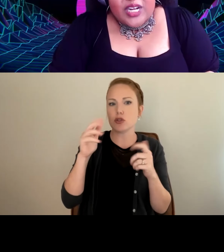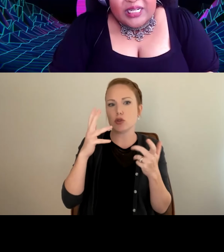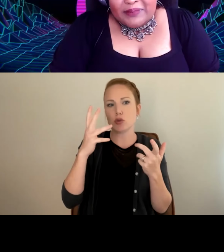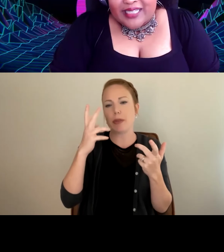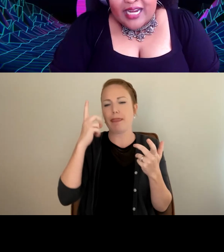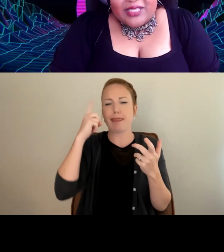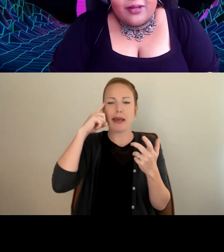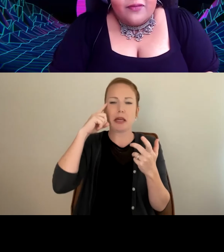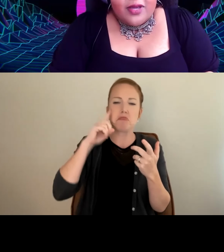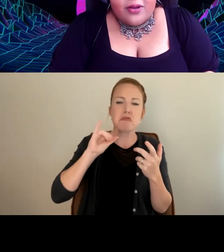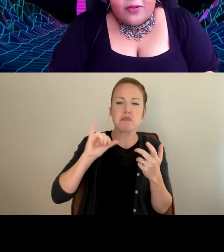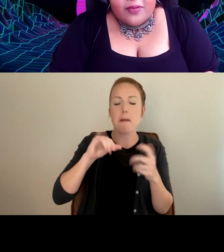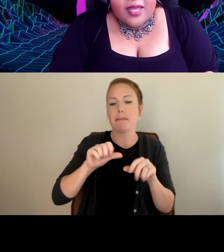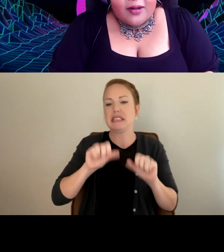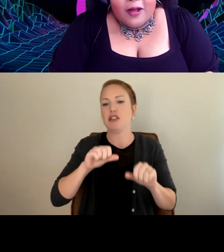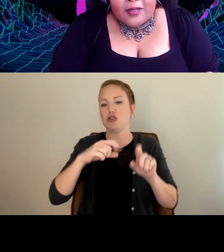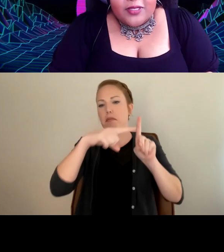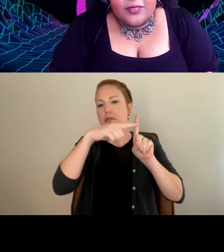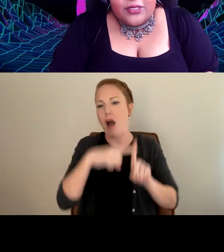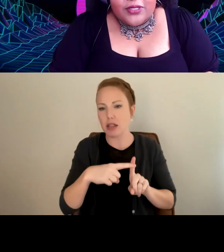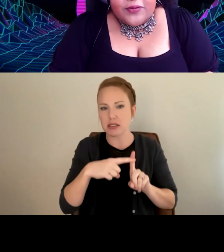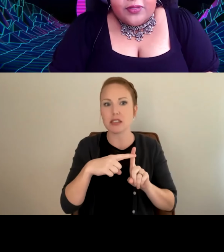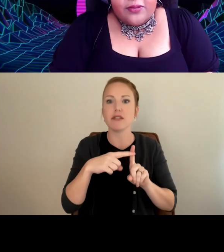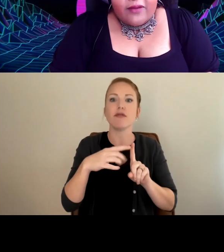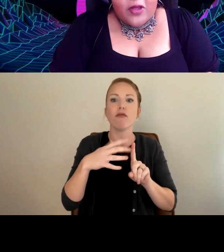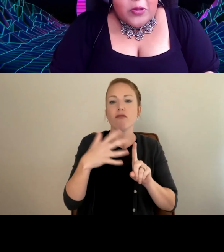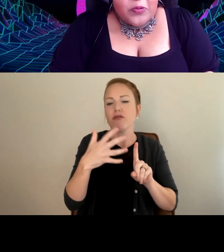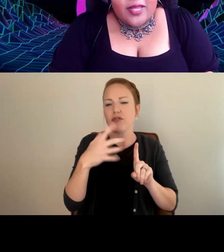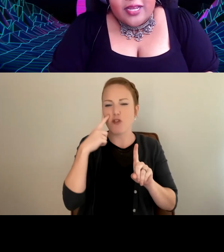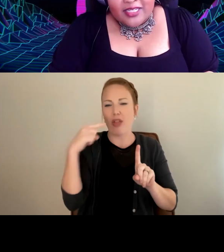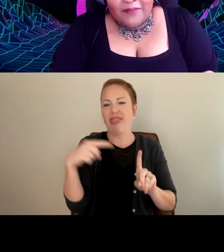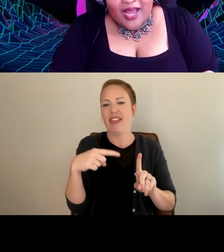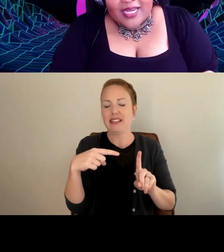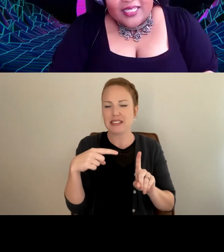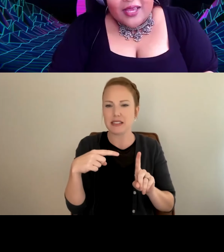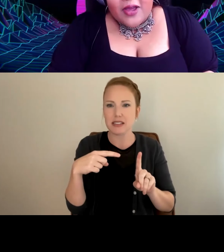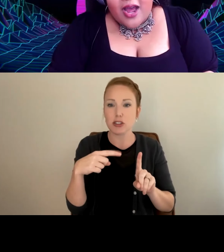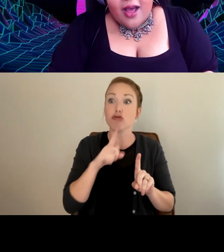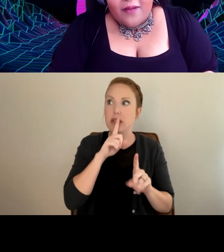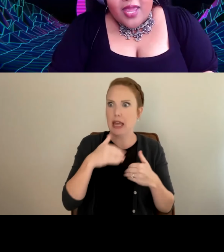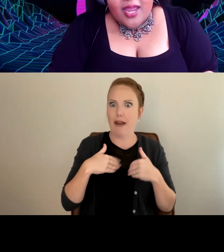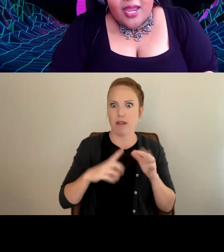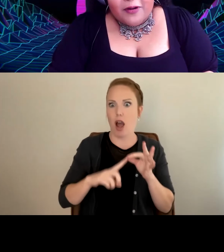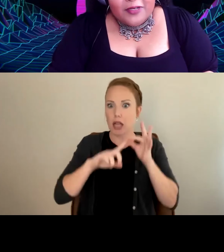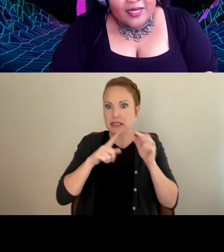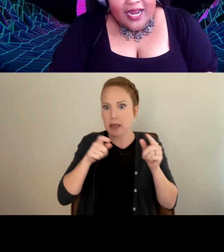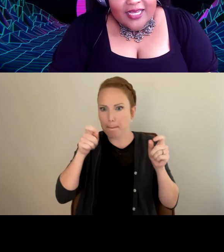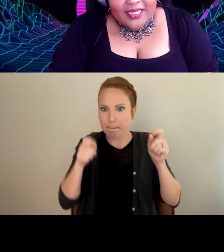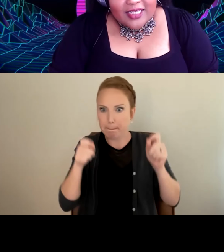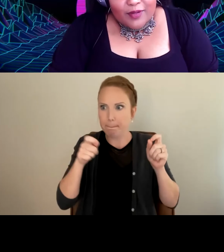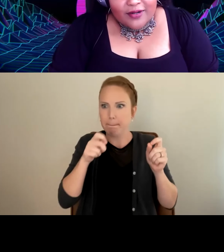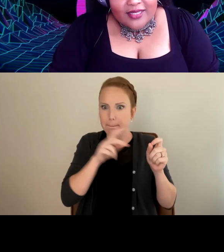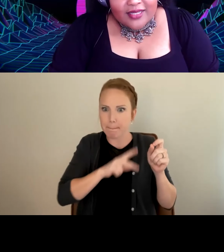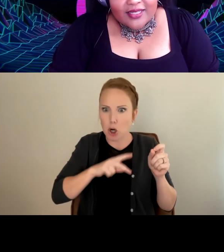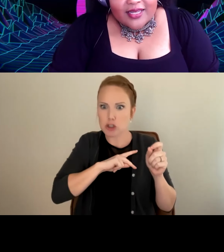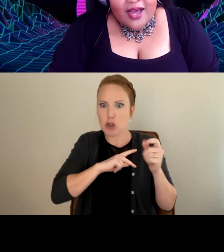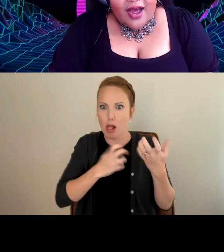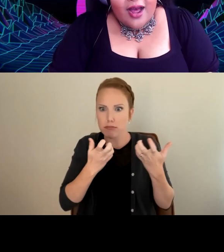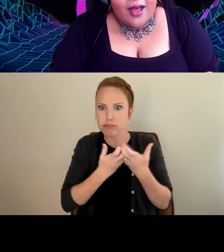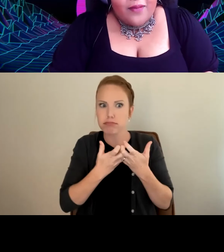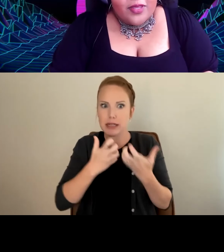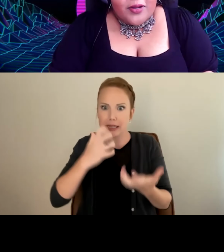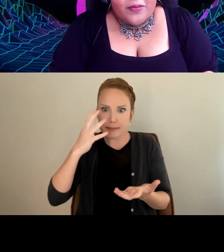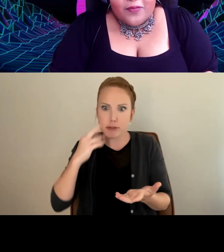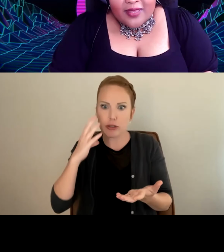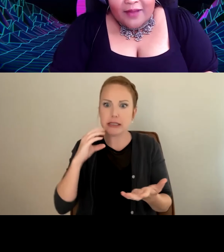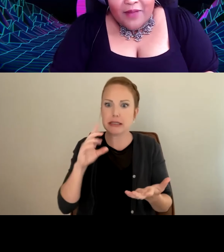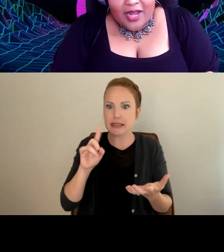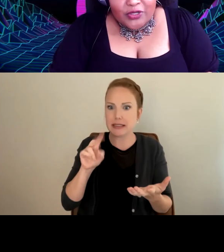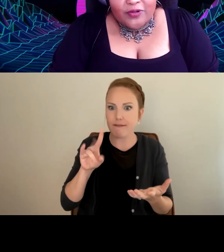upsides of causes to have really customized and personalized experiences with that module.